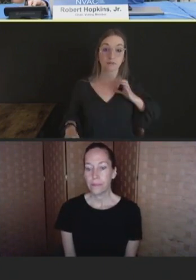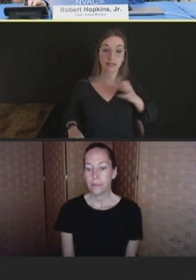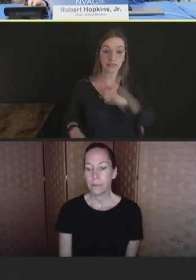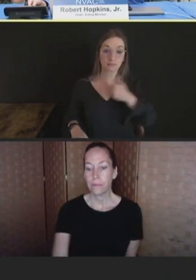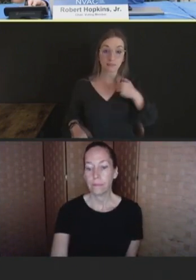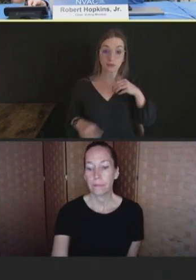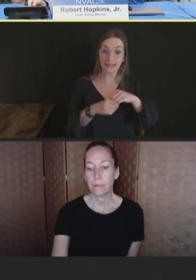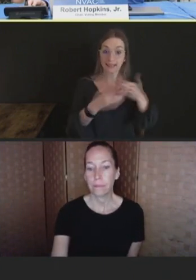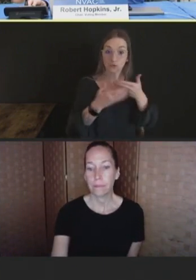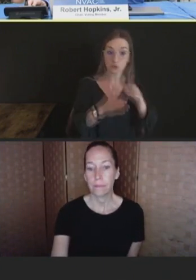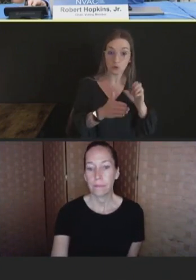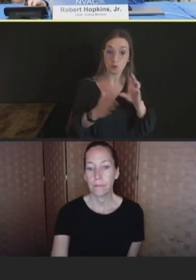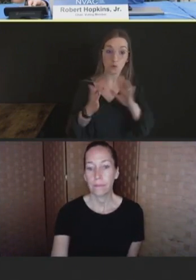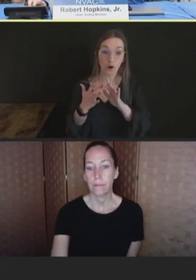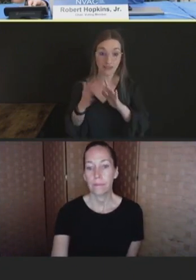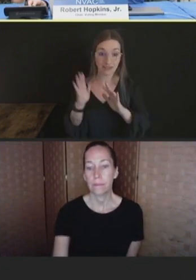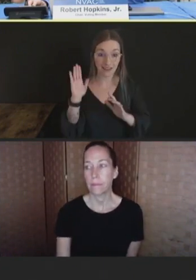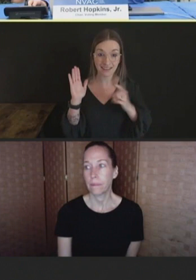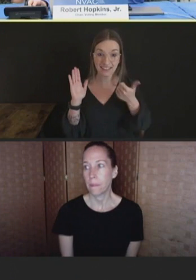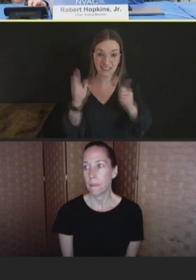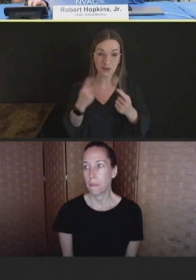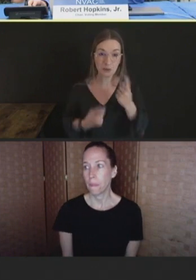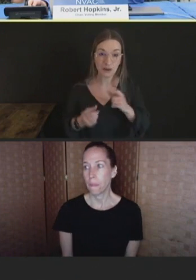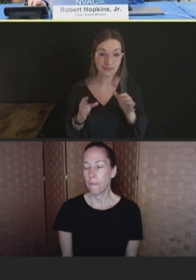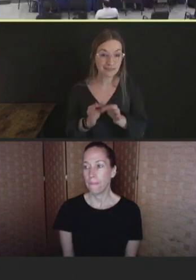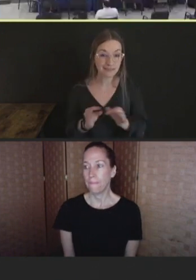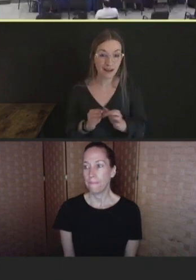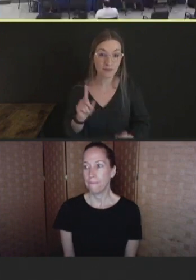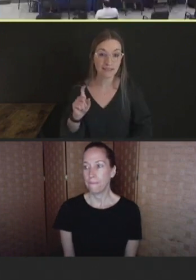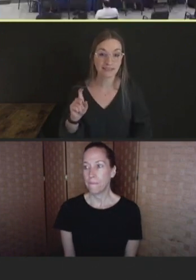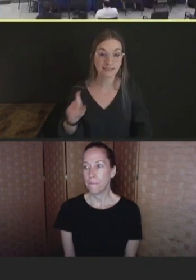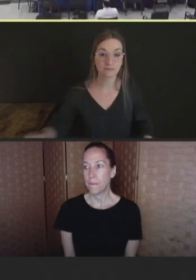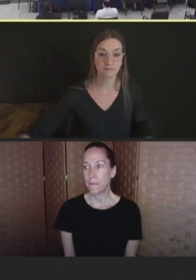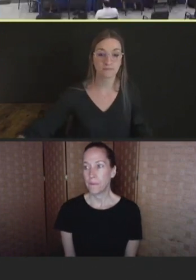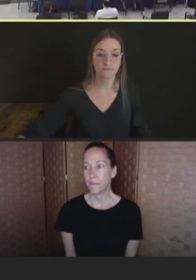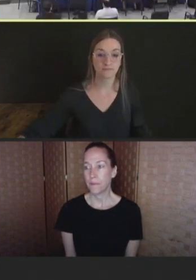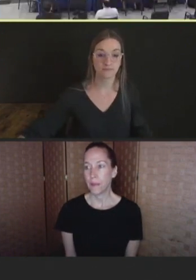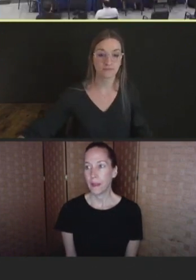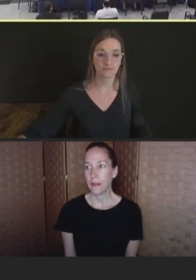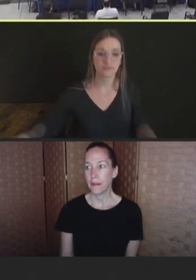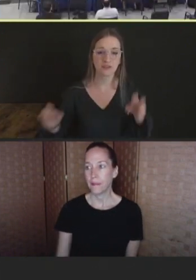John Dunn, go ahead.